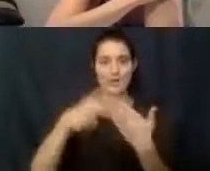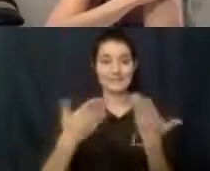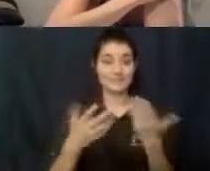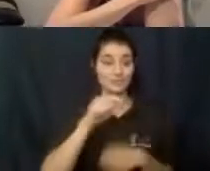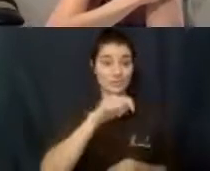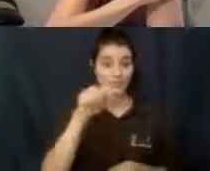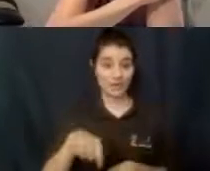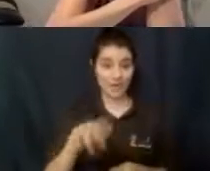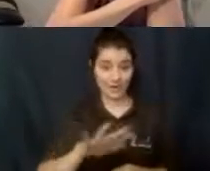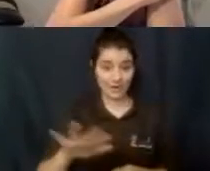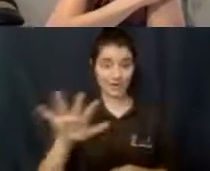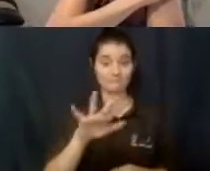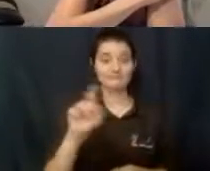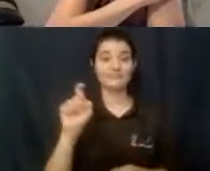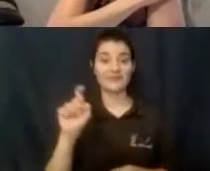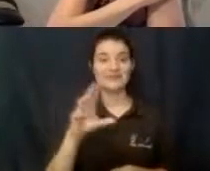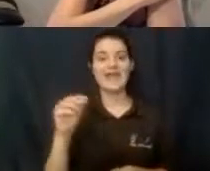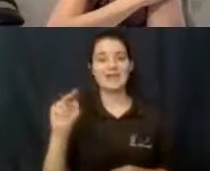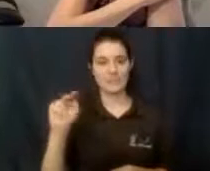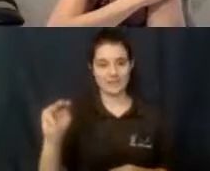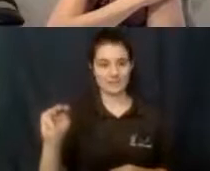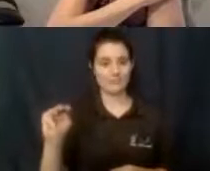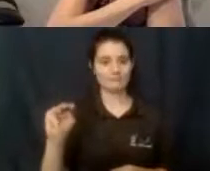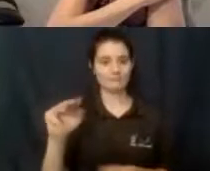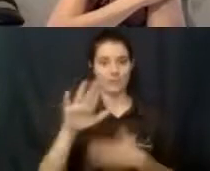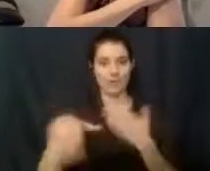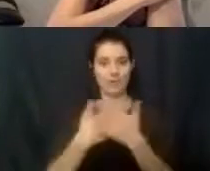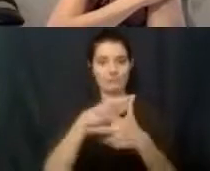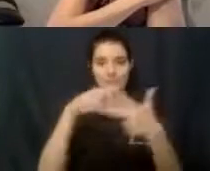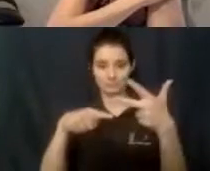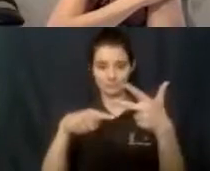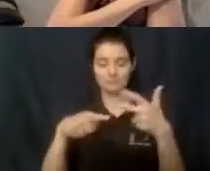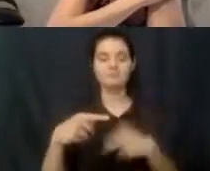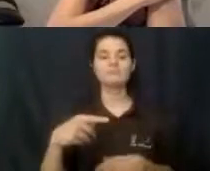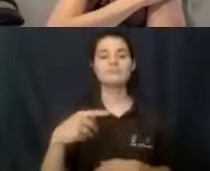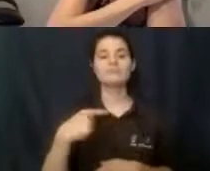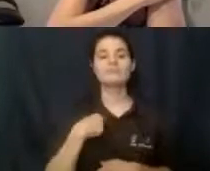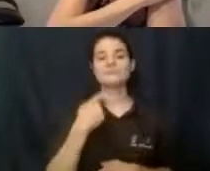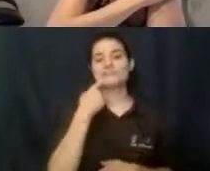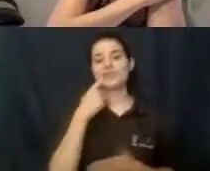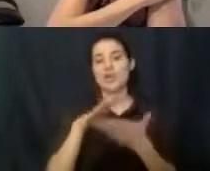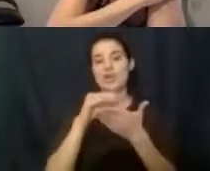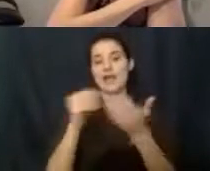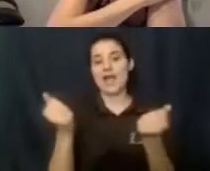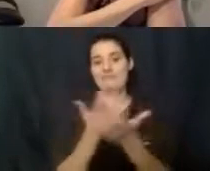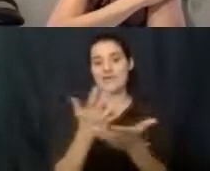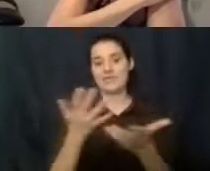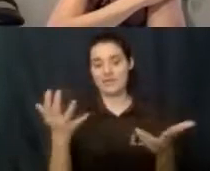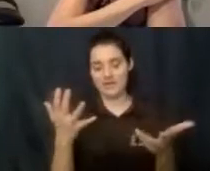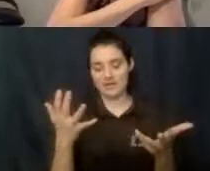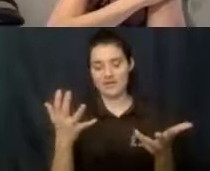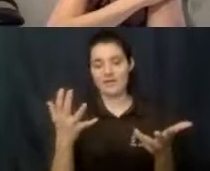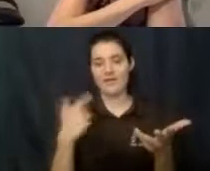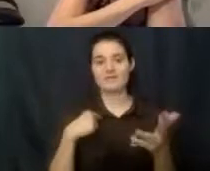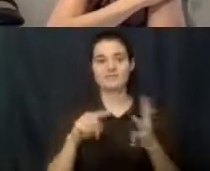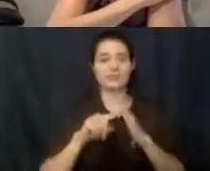(COPD) Tucson, Phoenix, and New Mexico. I just learned everything